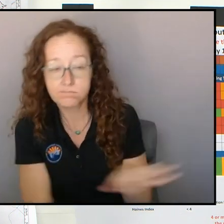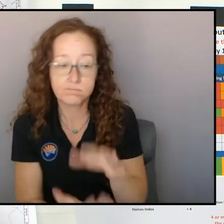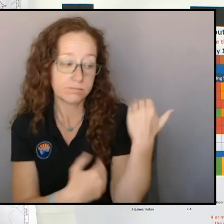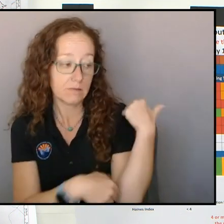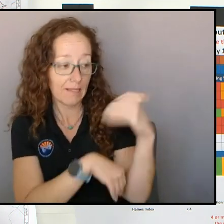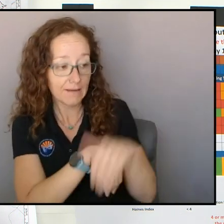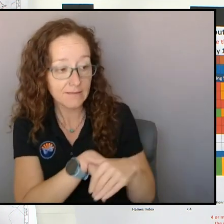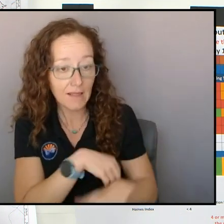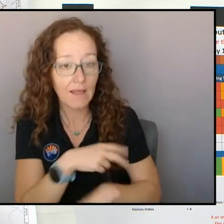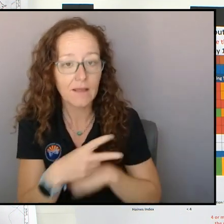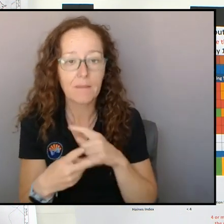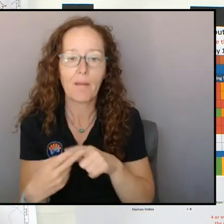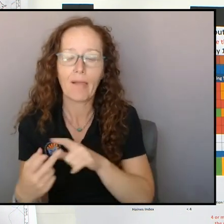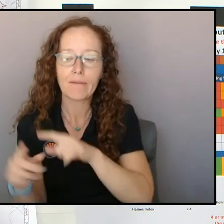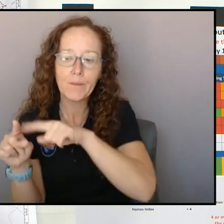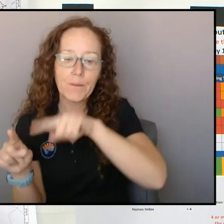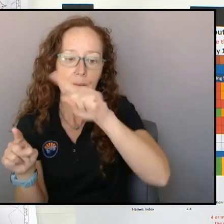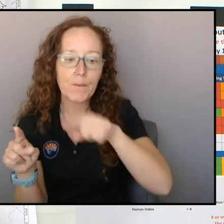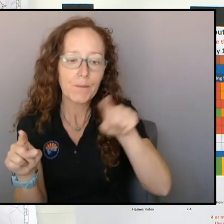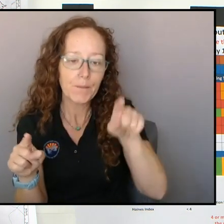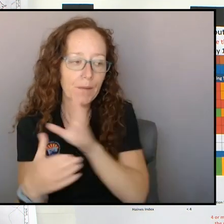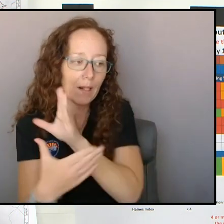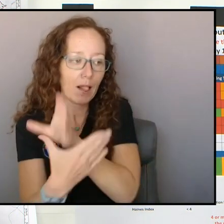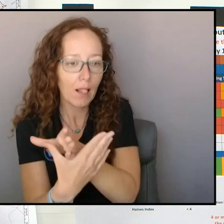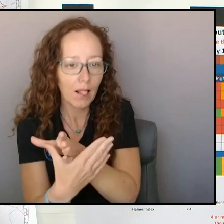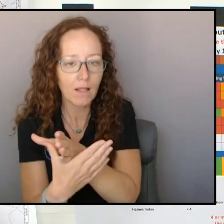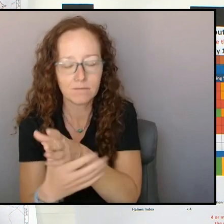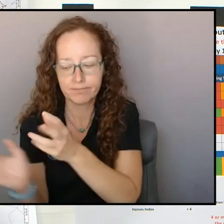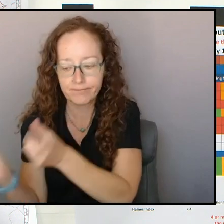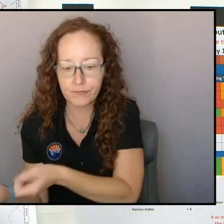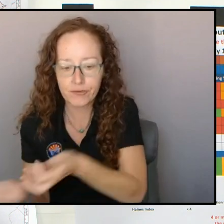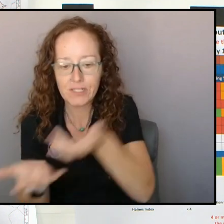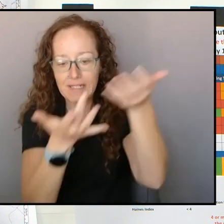moisture from the Baja there. And as we go into today, it's